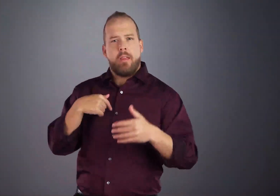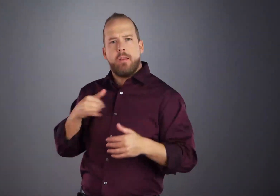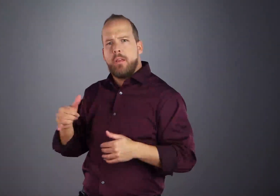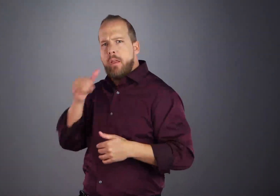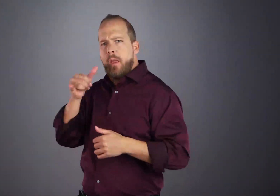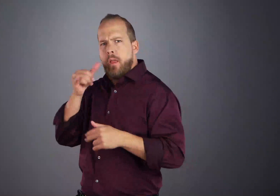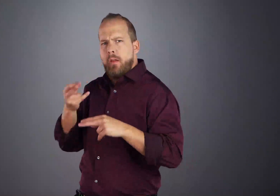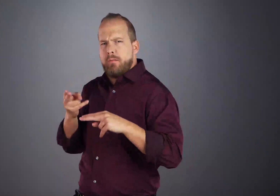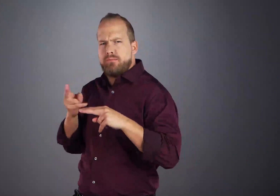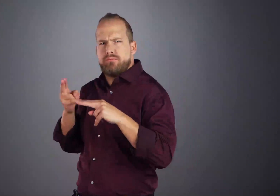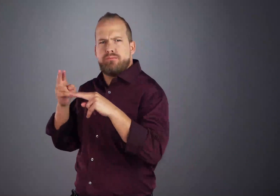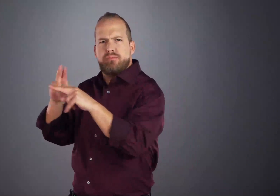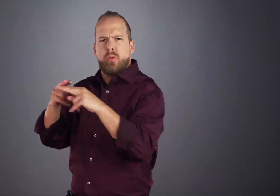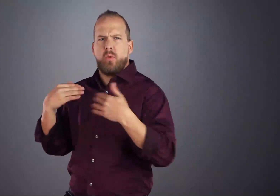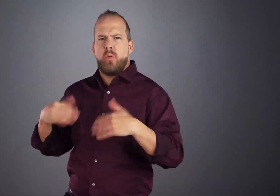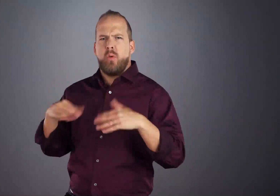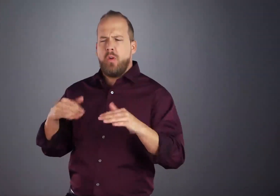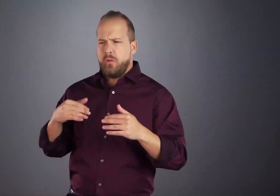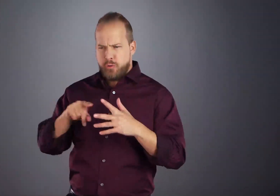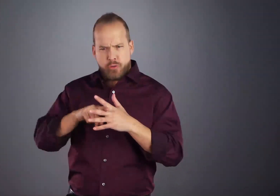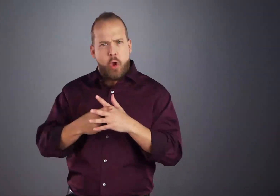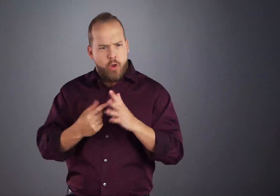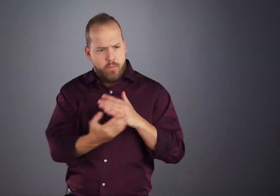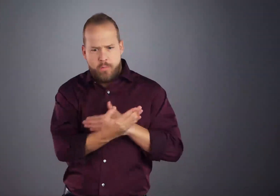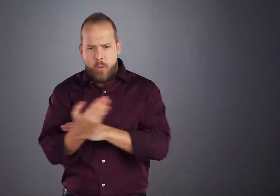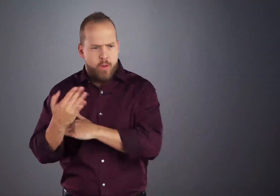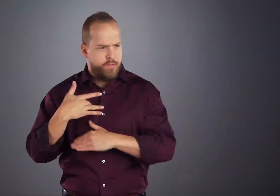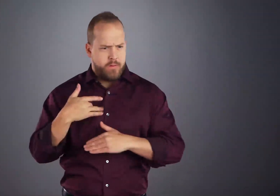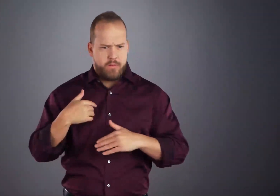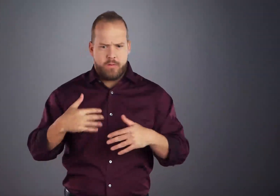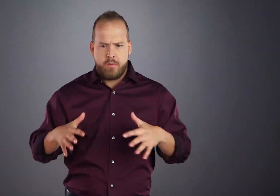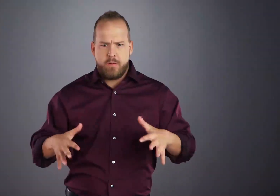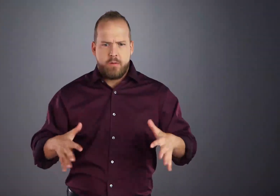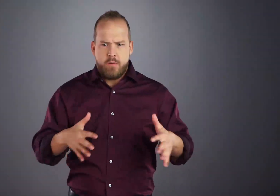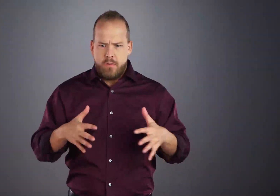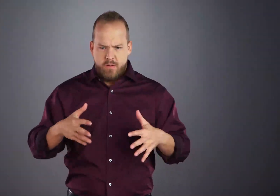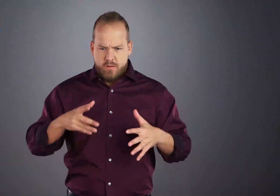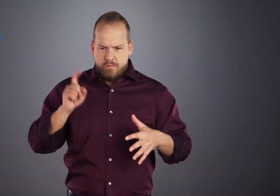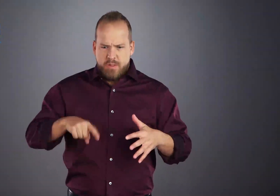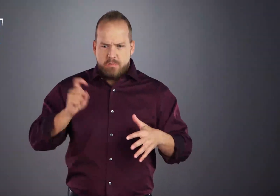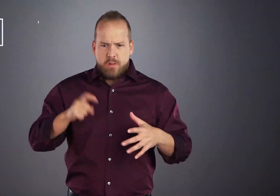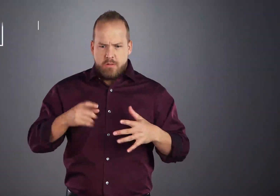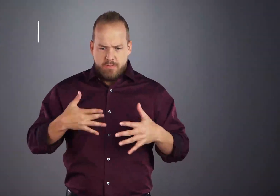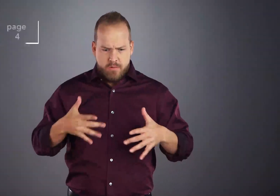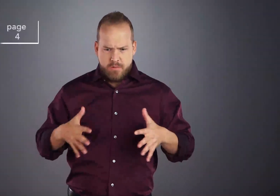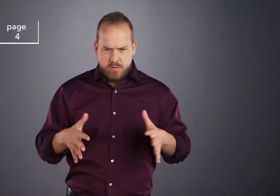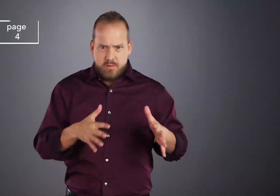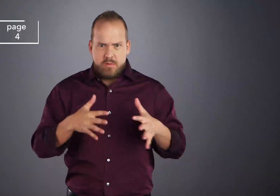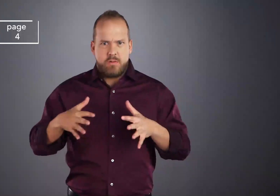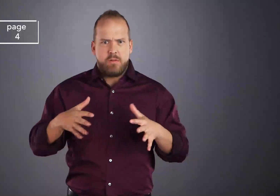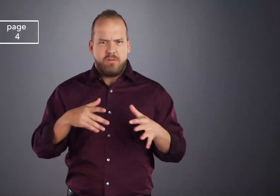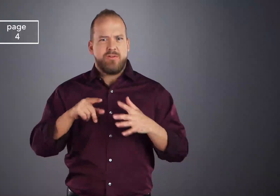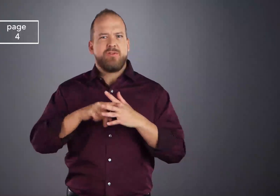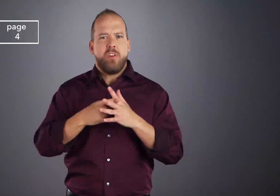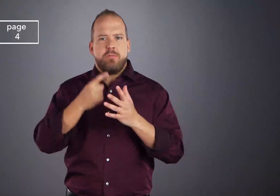Golf permitted drinking every day and every night. It was fun to carom around the exclusive course which had inspired